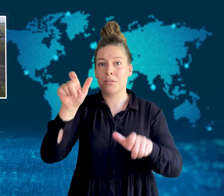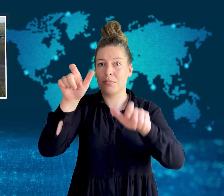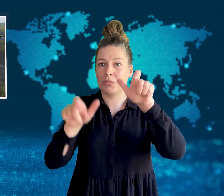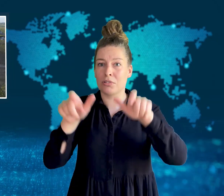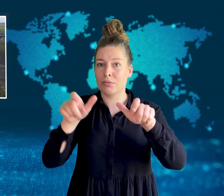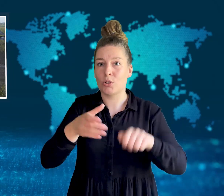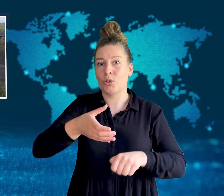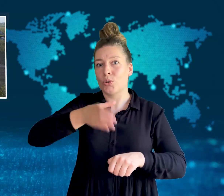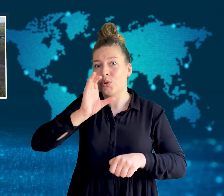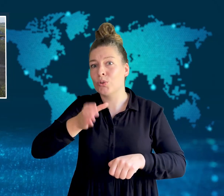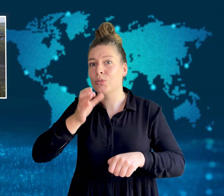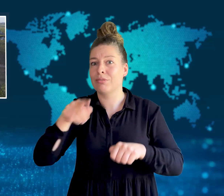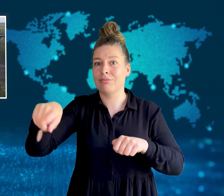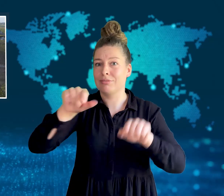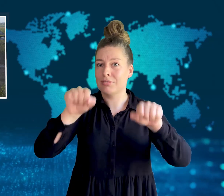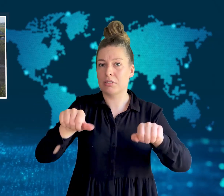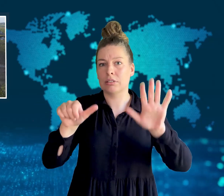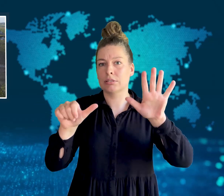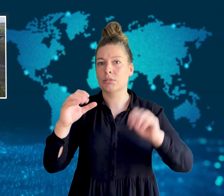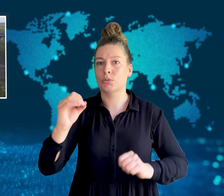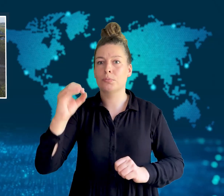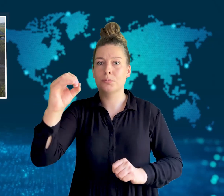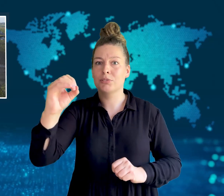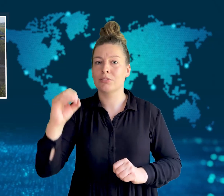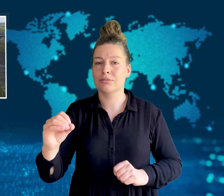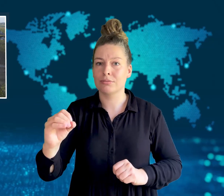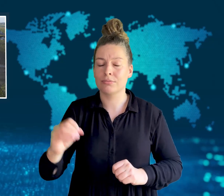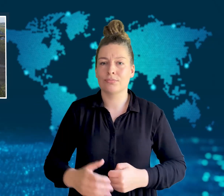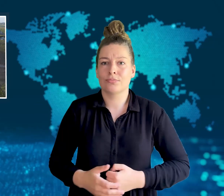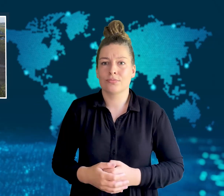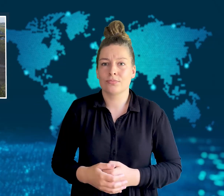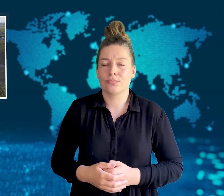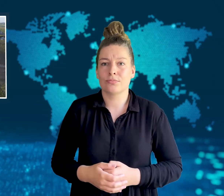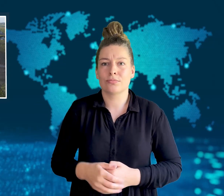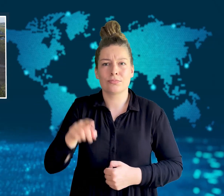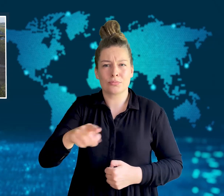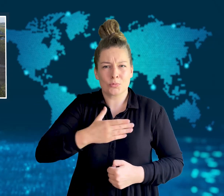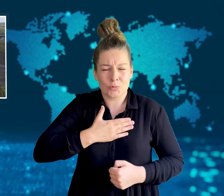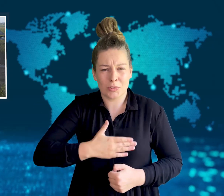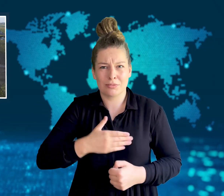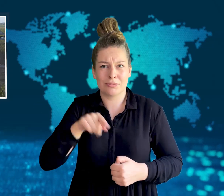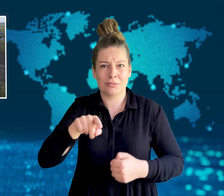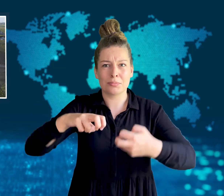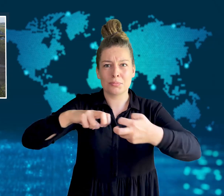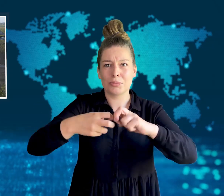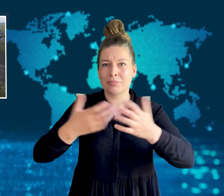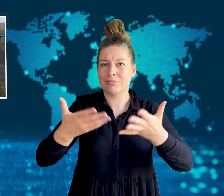salty water to the Paso Severino.